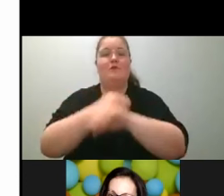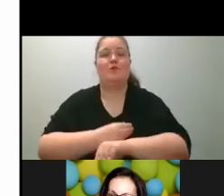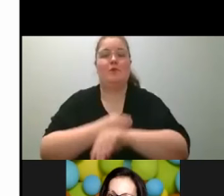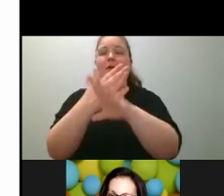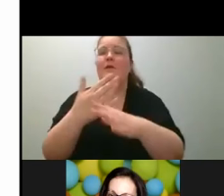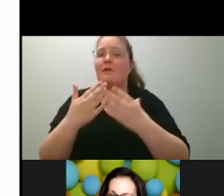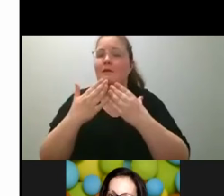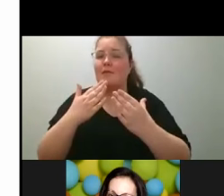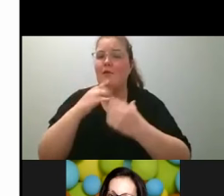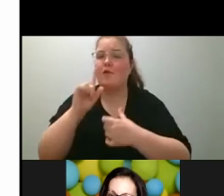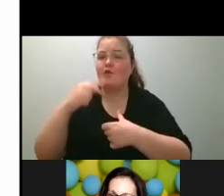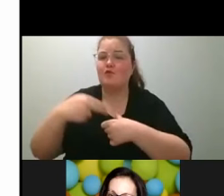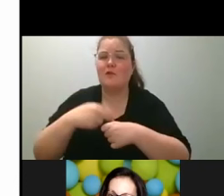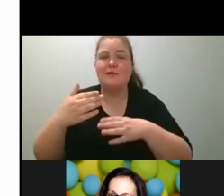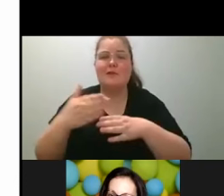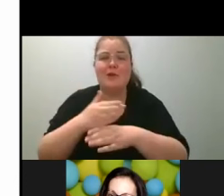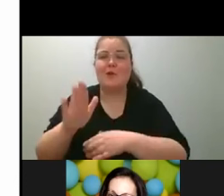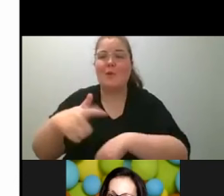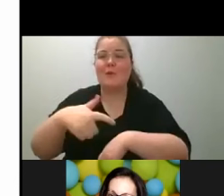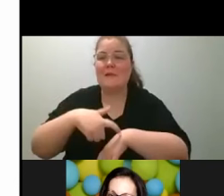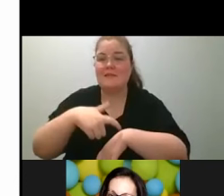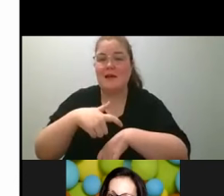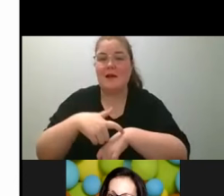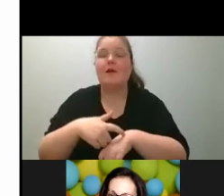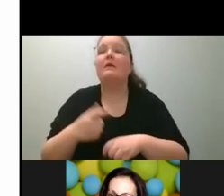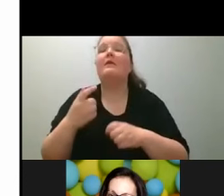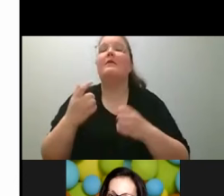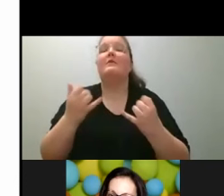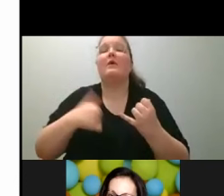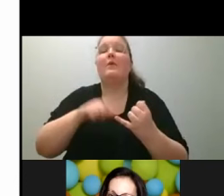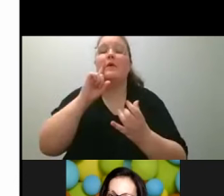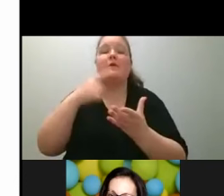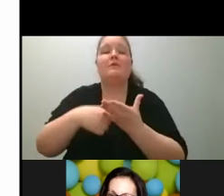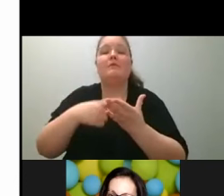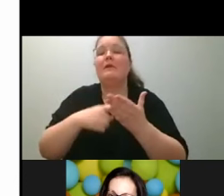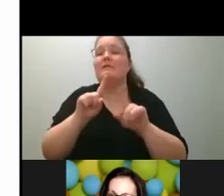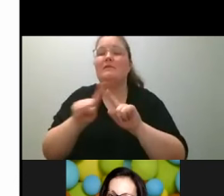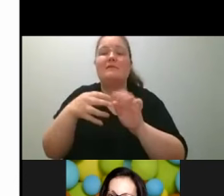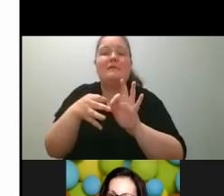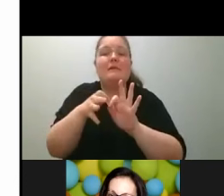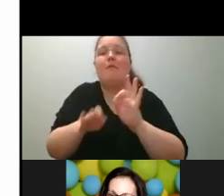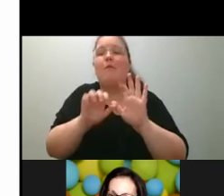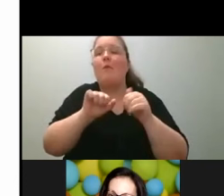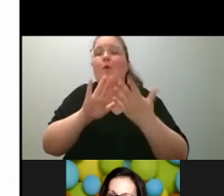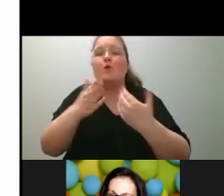and for sharing some of your time. We're going to be talking about simple ways to improve efficiency and effectiveness